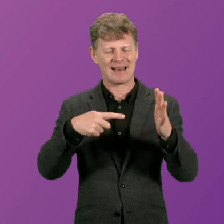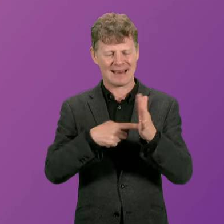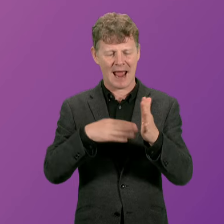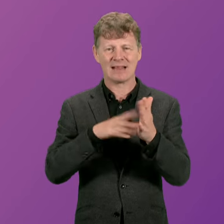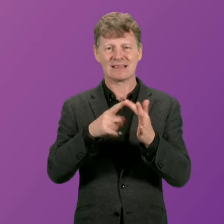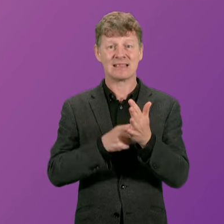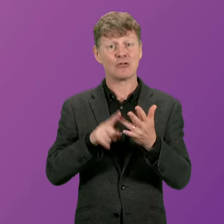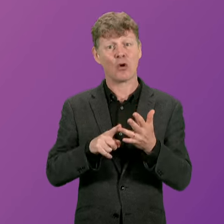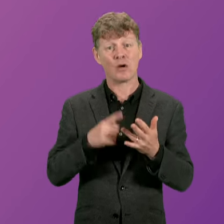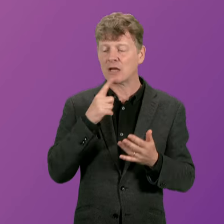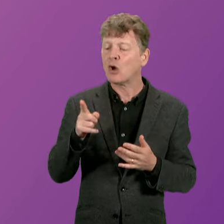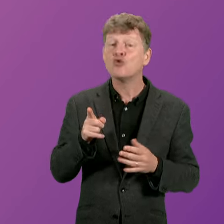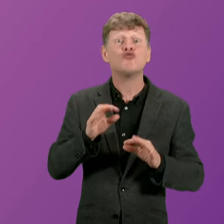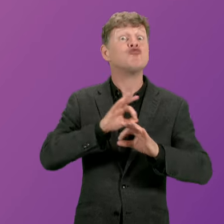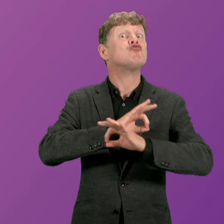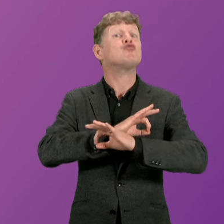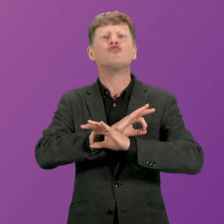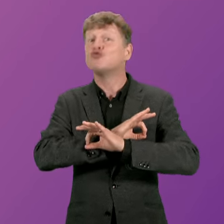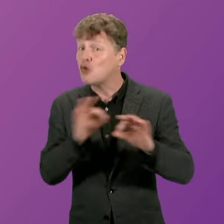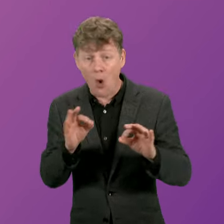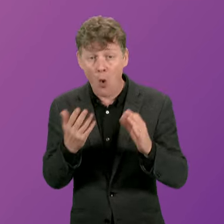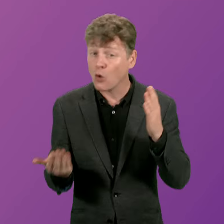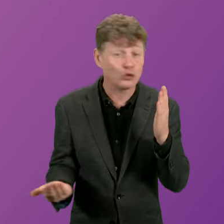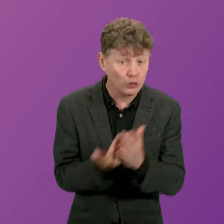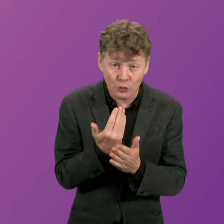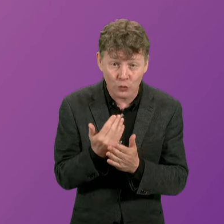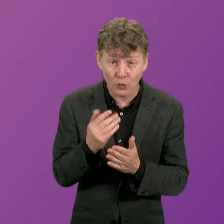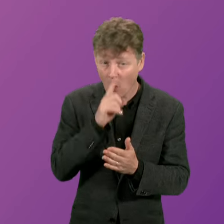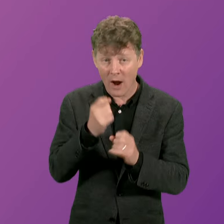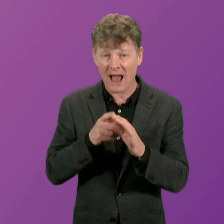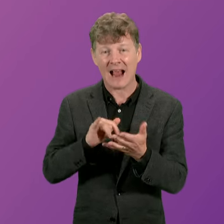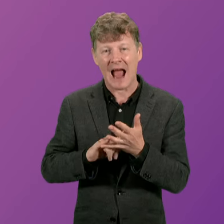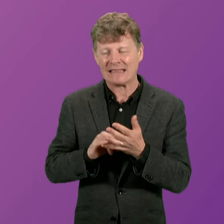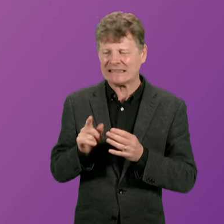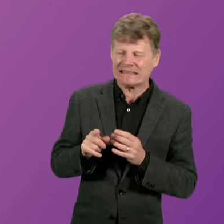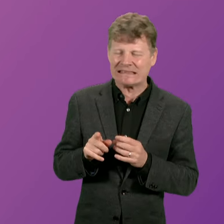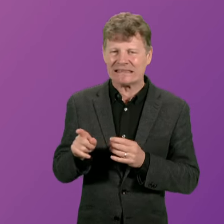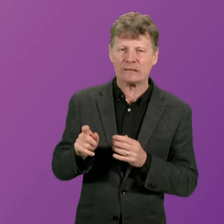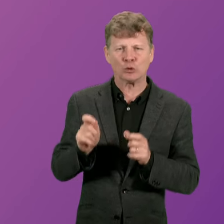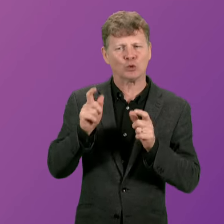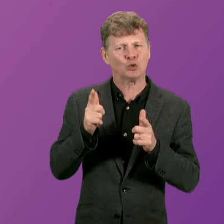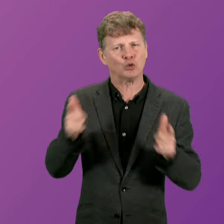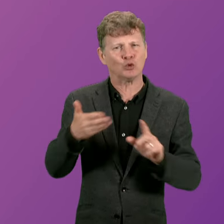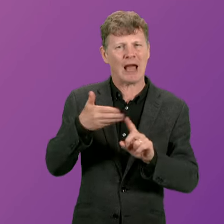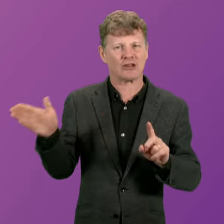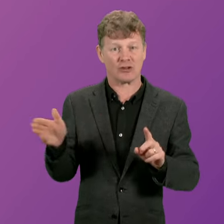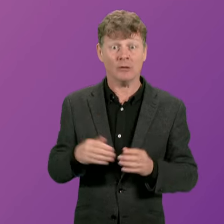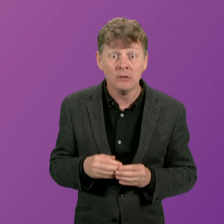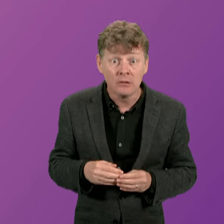oil and gas exploration during a climate emergency as “too extreme”. When will the